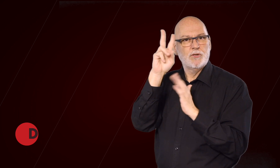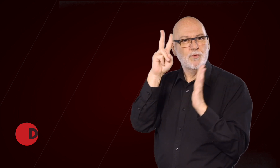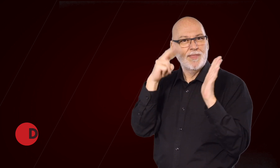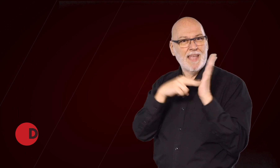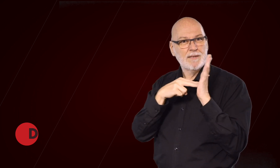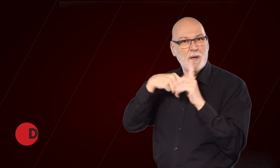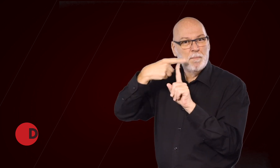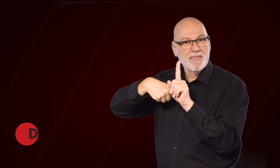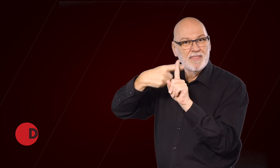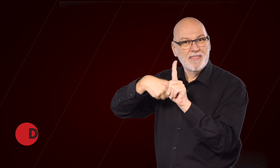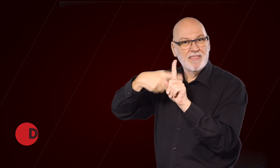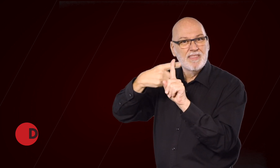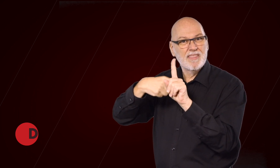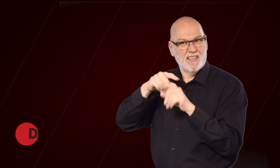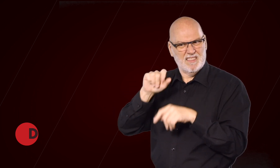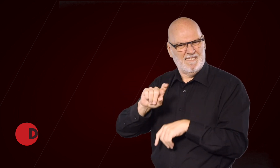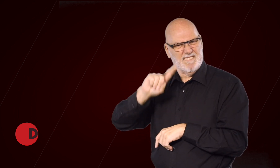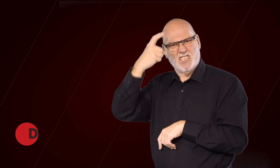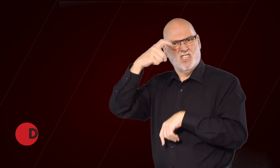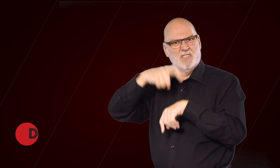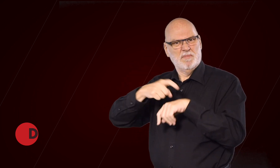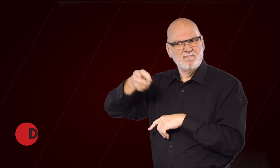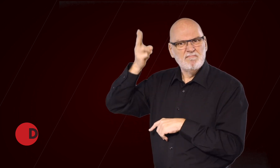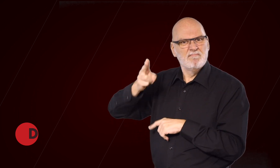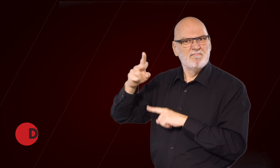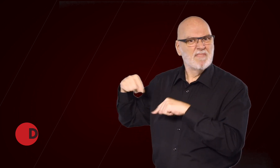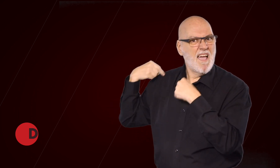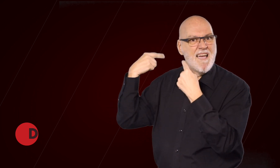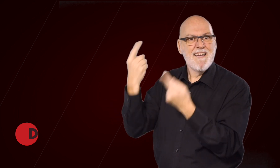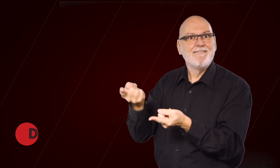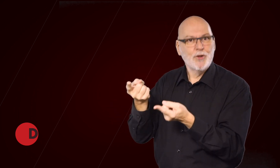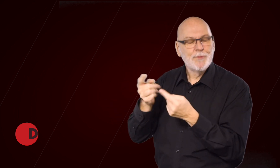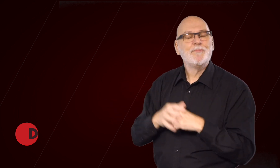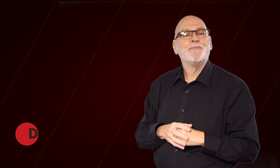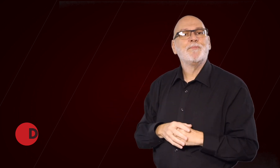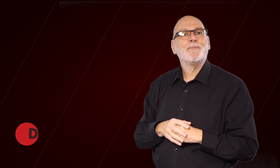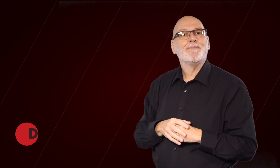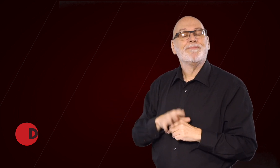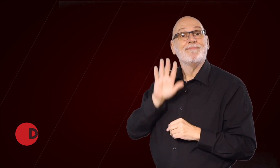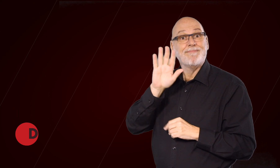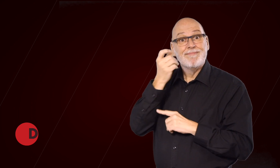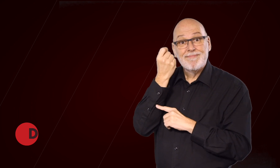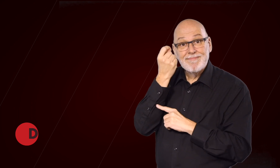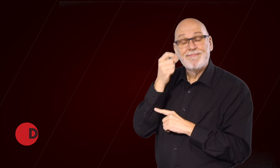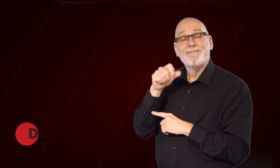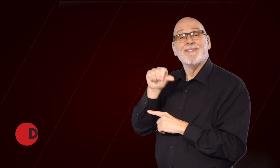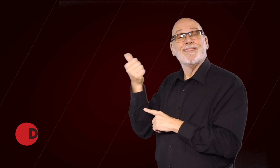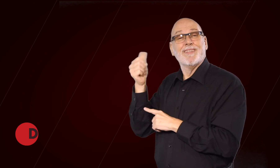had surpassed $2,000 per month for the first time ever.